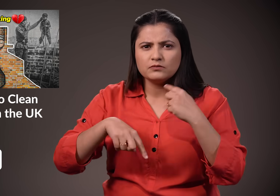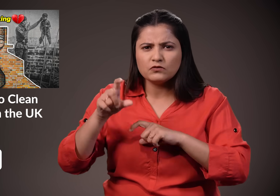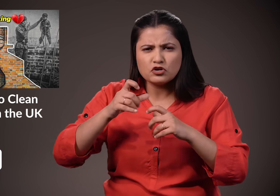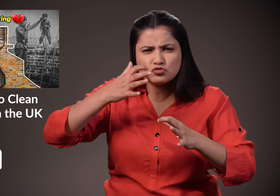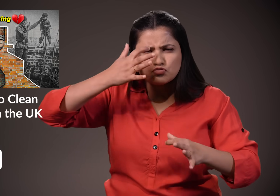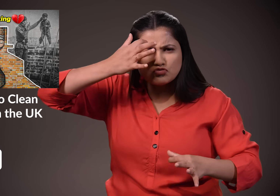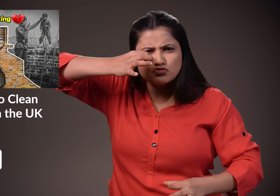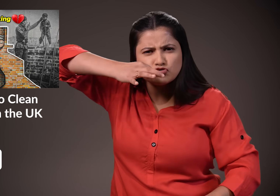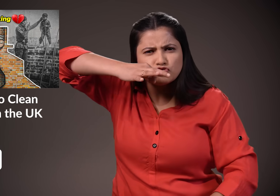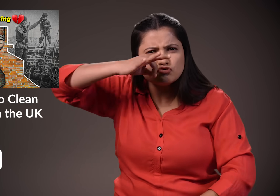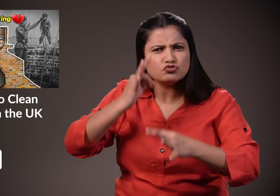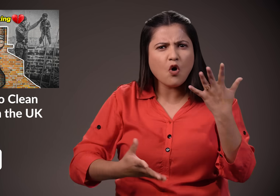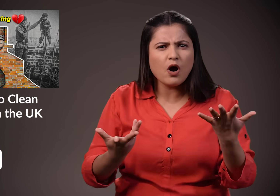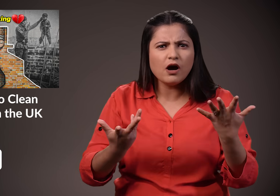Everyone was angry